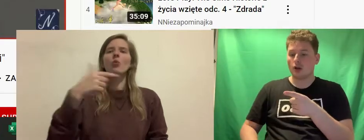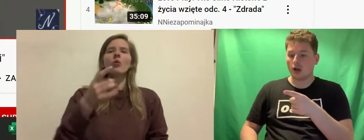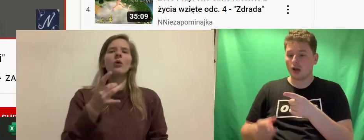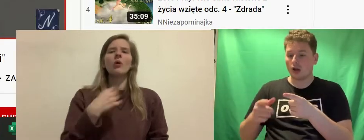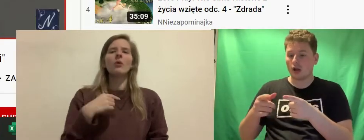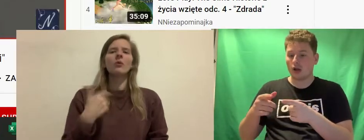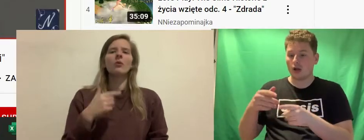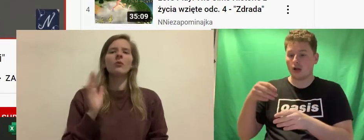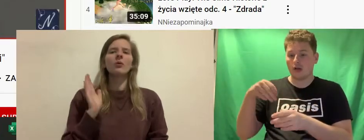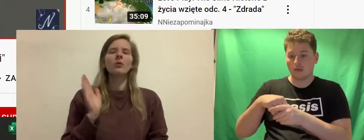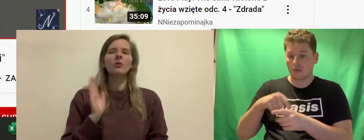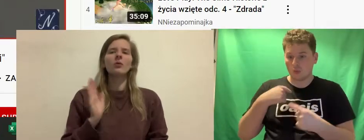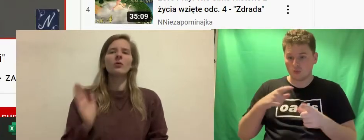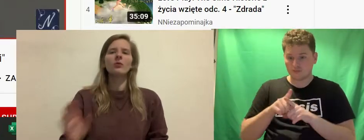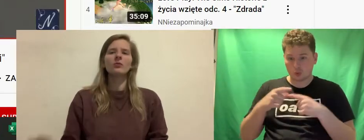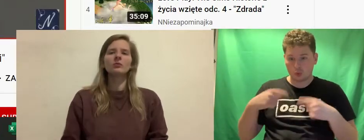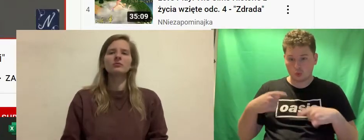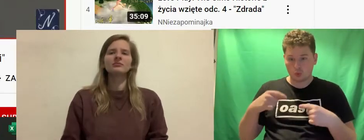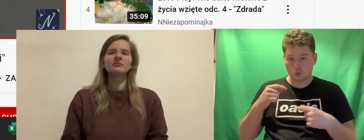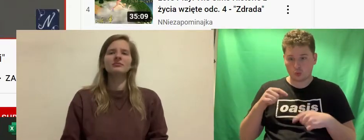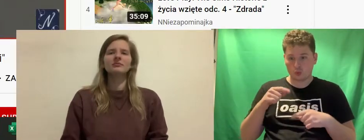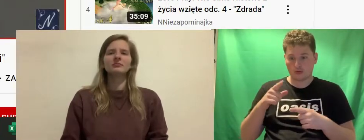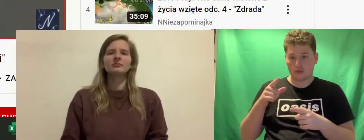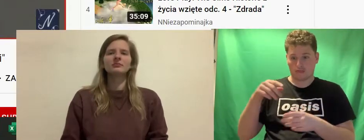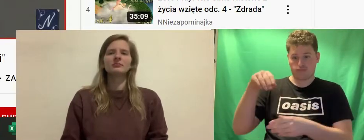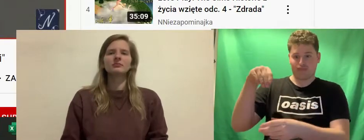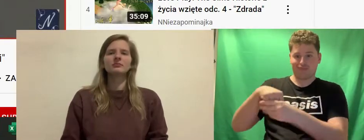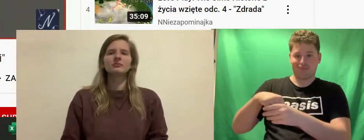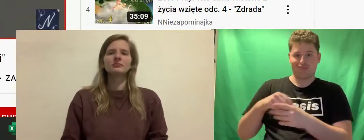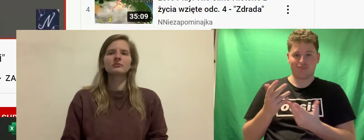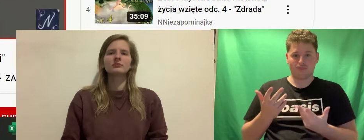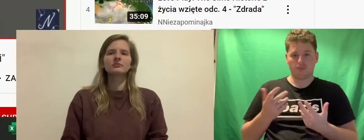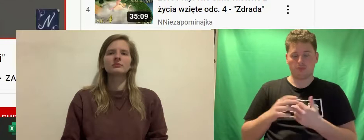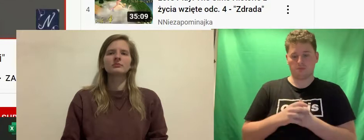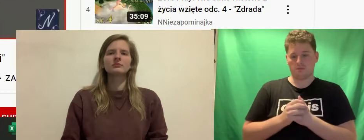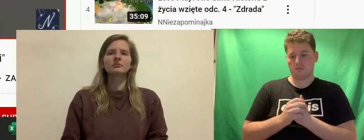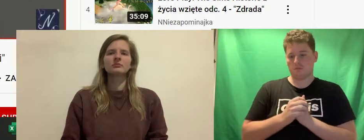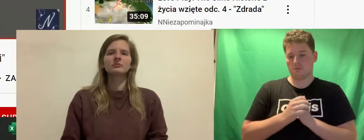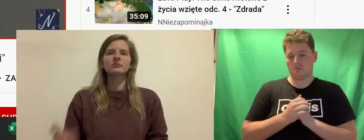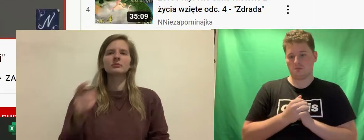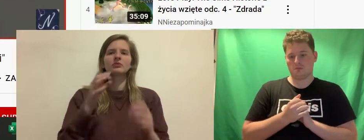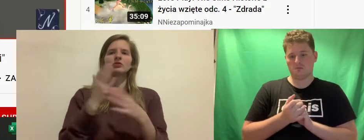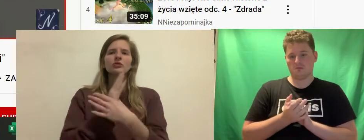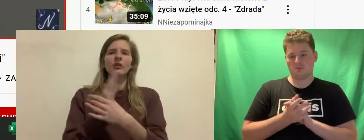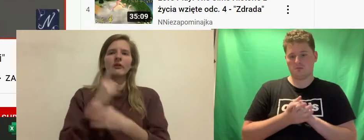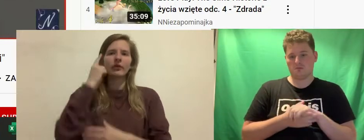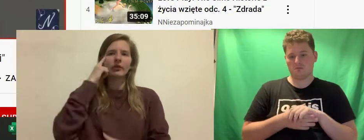K: we didn't play, unfortunately A: we wish we had played ... A: it's a pity we didn't get to know his story